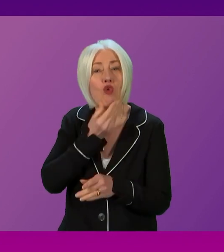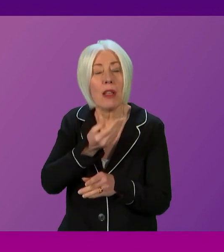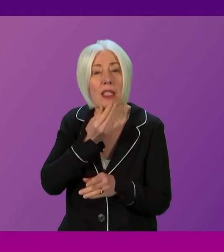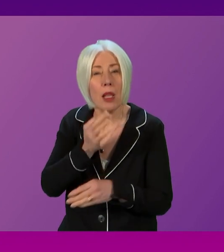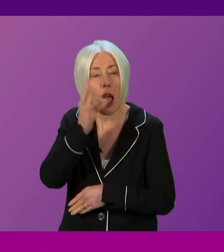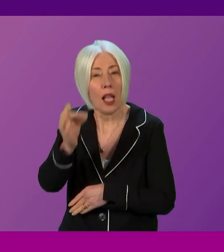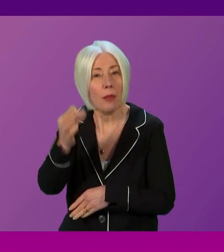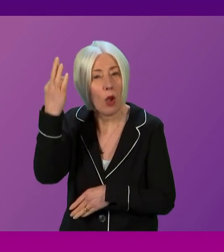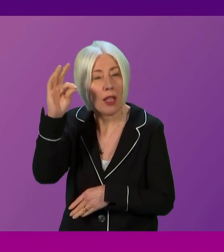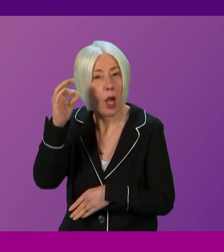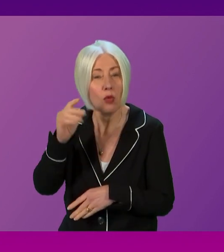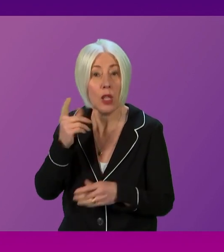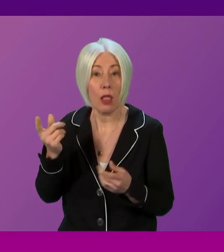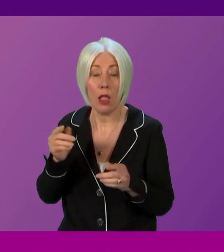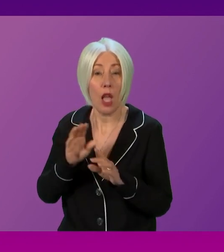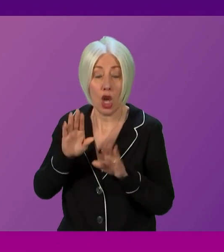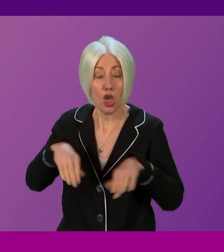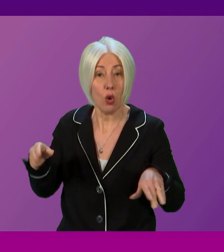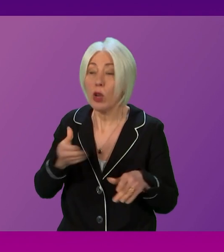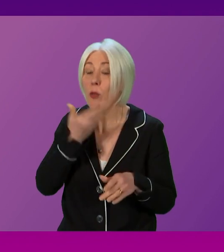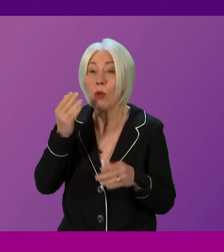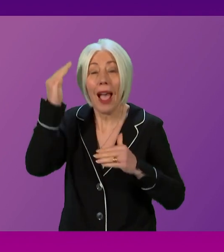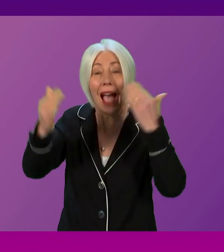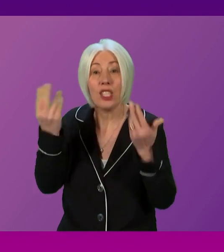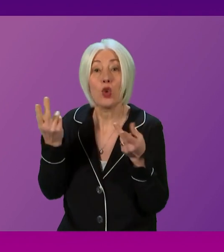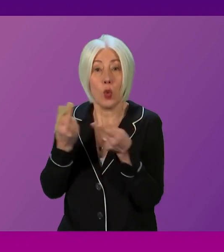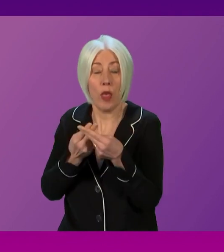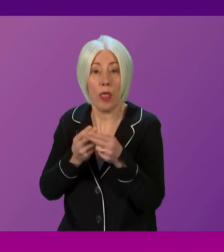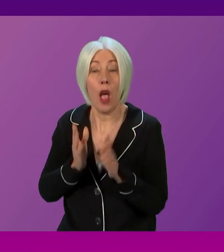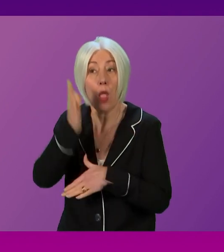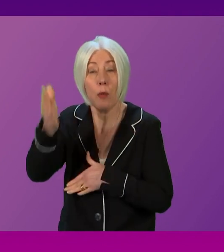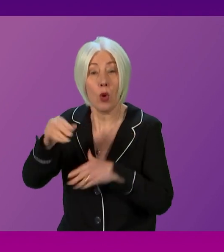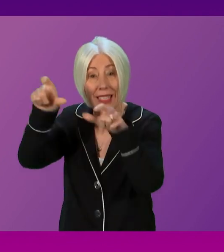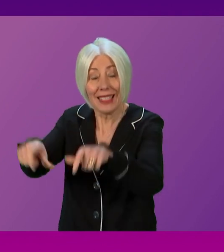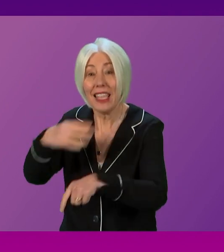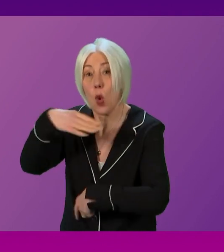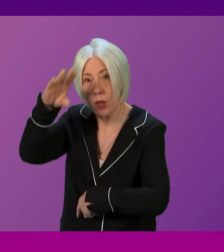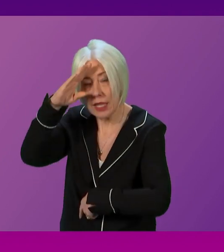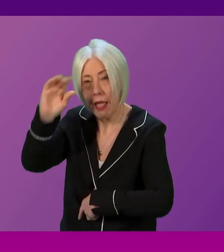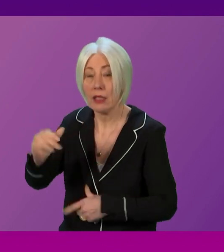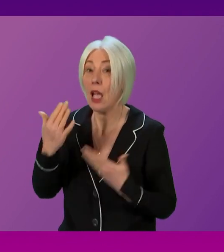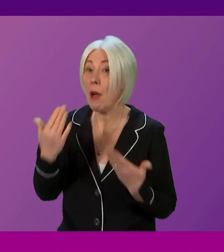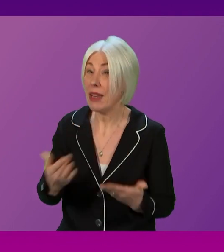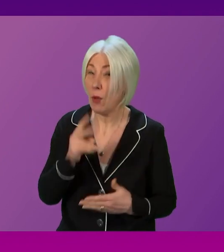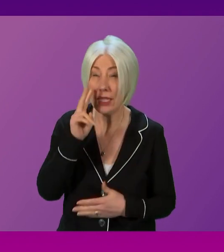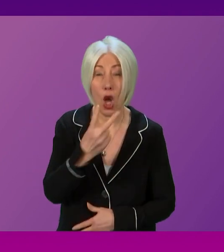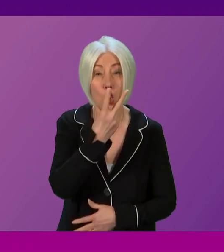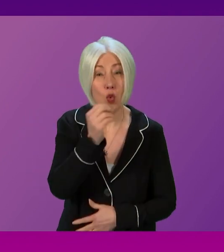councils placing unaccompanied children who are seeking asylum in hotels. Since then, there have been reports that at least 200 children are missing or have been